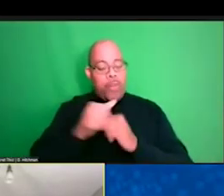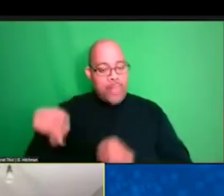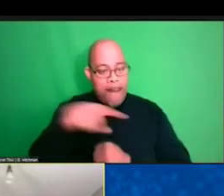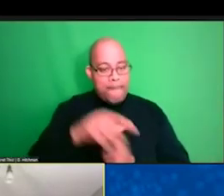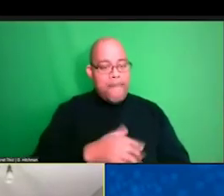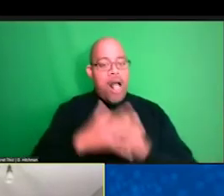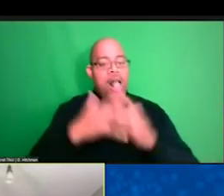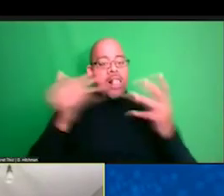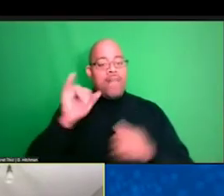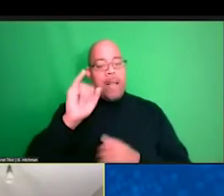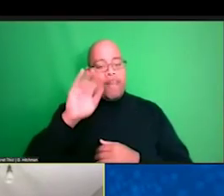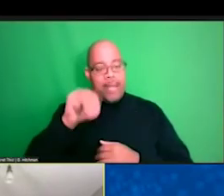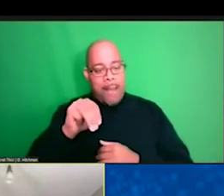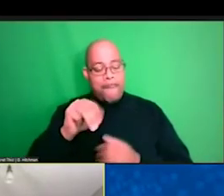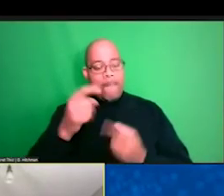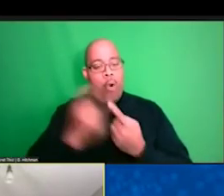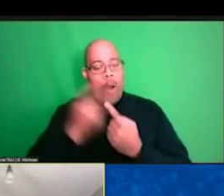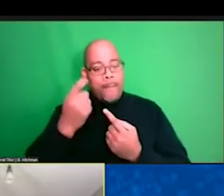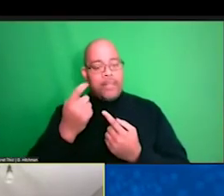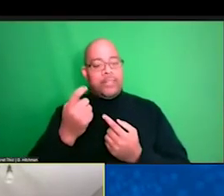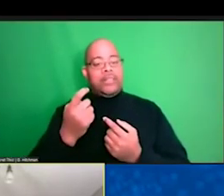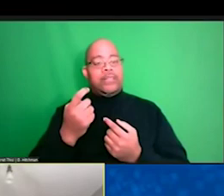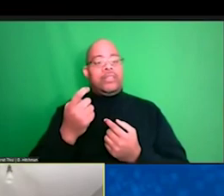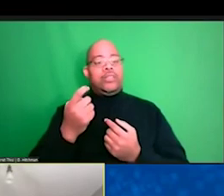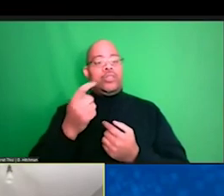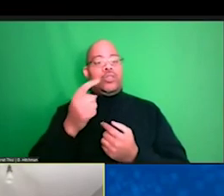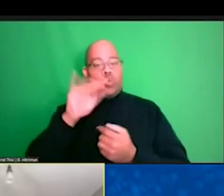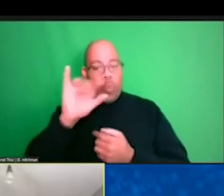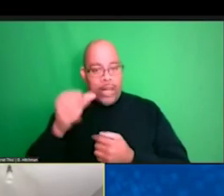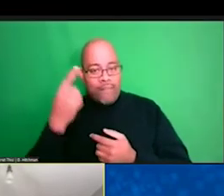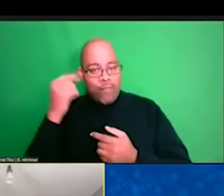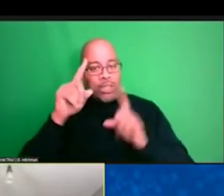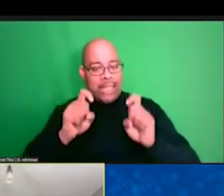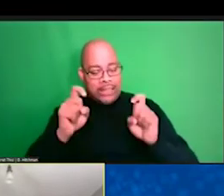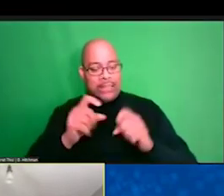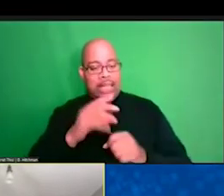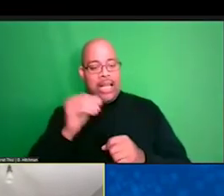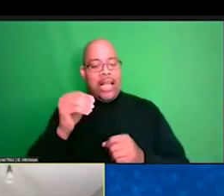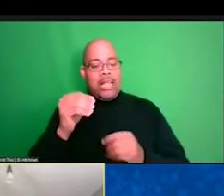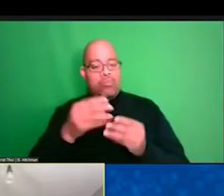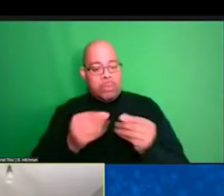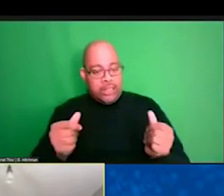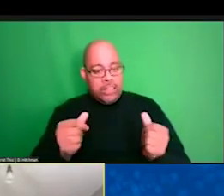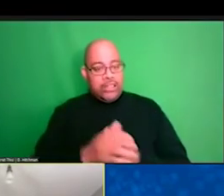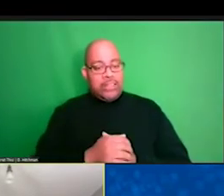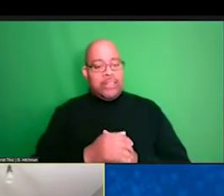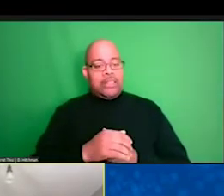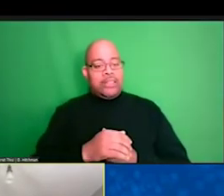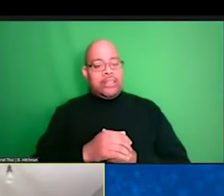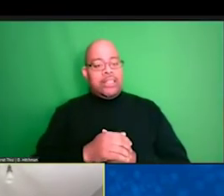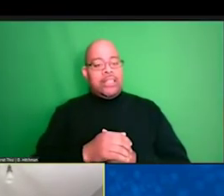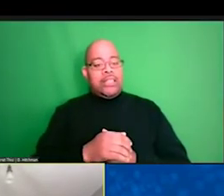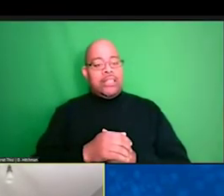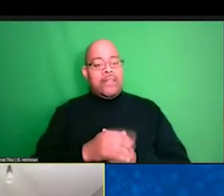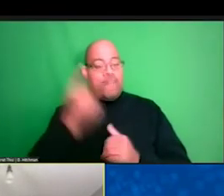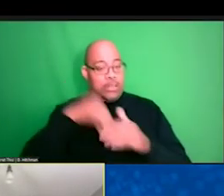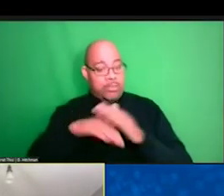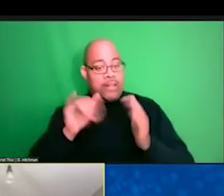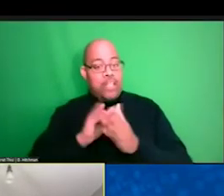IBM's automated tooling for testing and remediation with accessibility is actually open source.